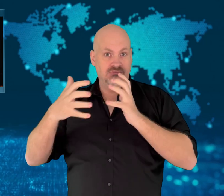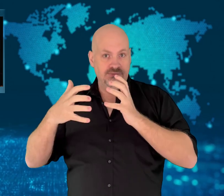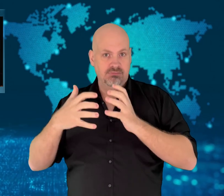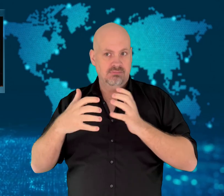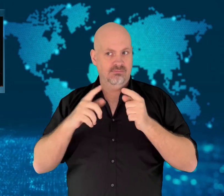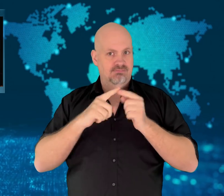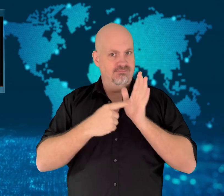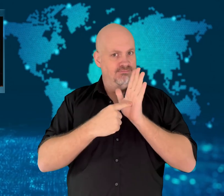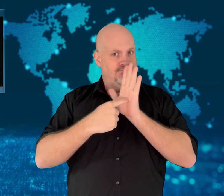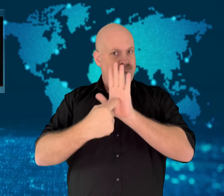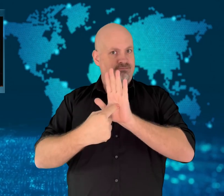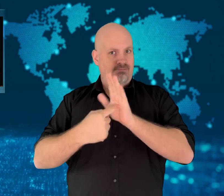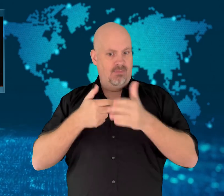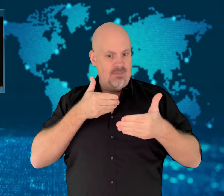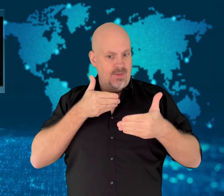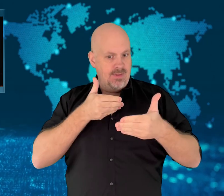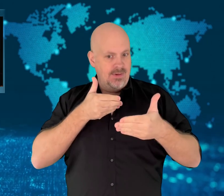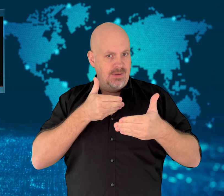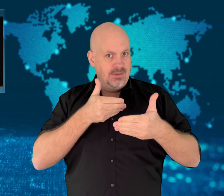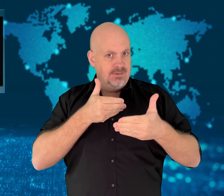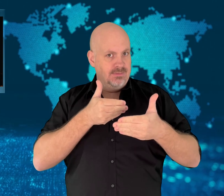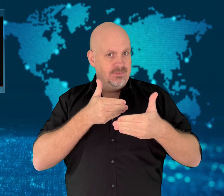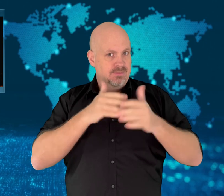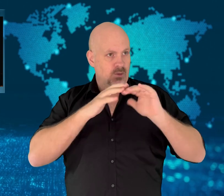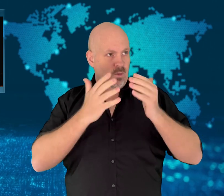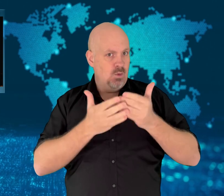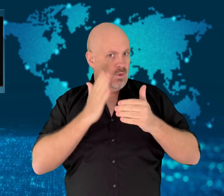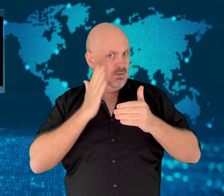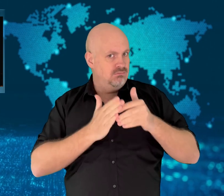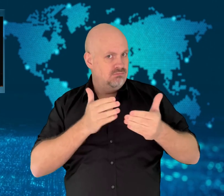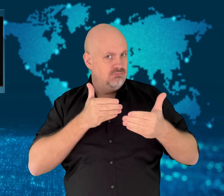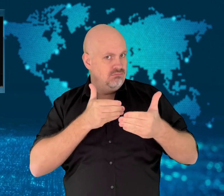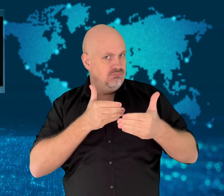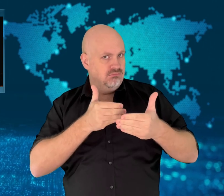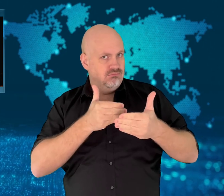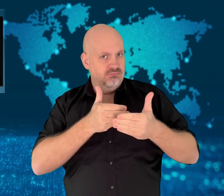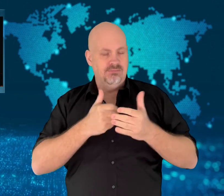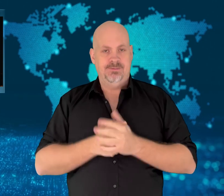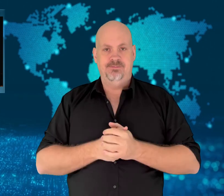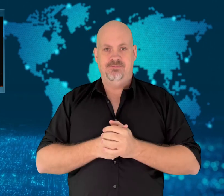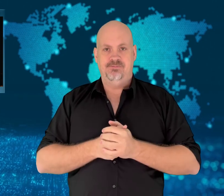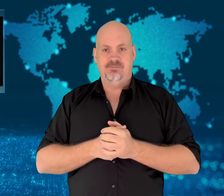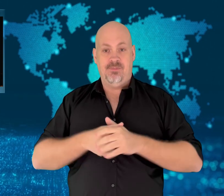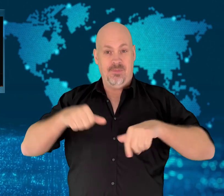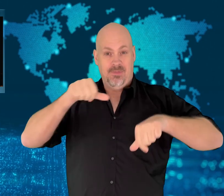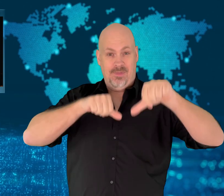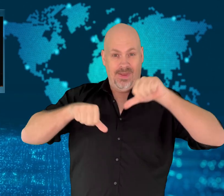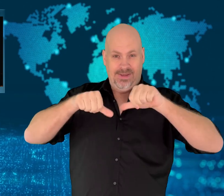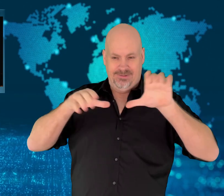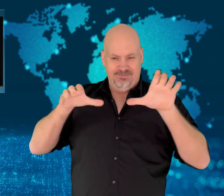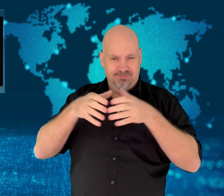or others - are increasing to a point that annihilation, or total destruction,